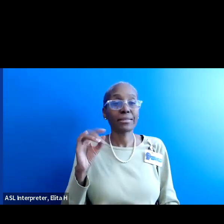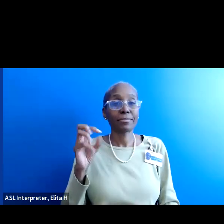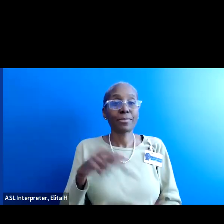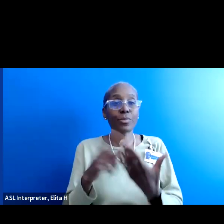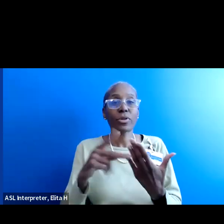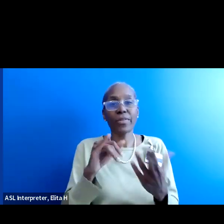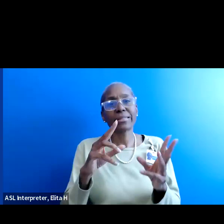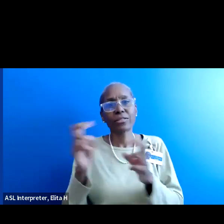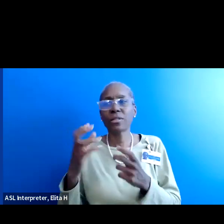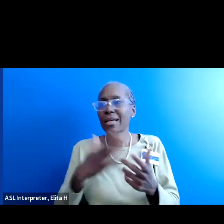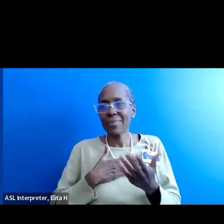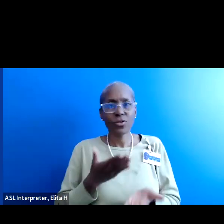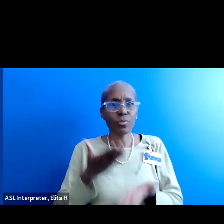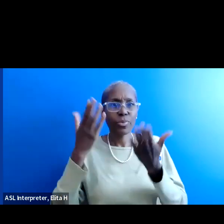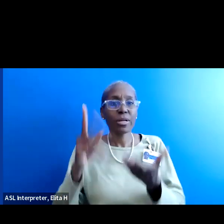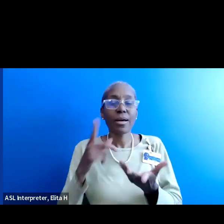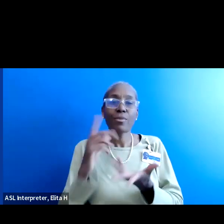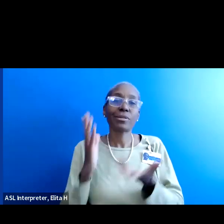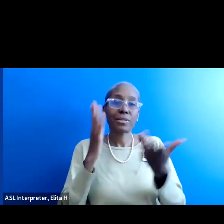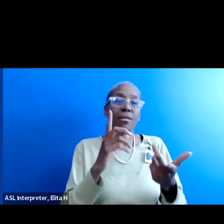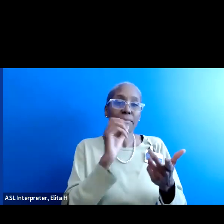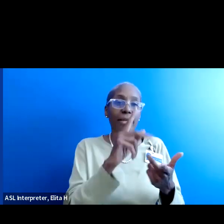And I'm glad you brought this up because I'm going to take this back to our team as well.